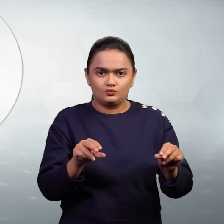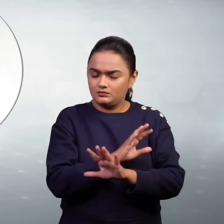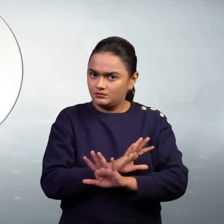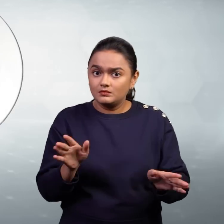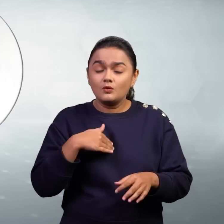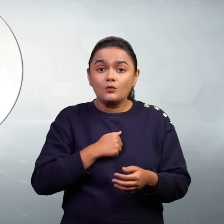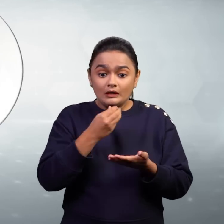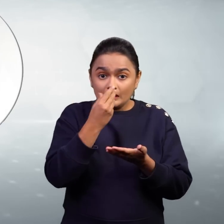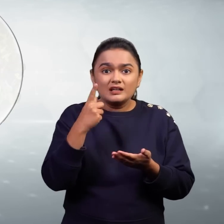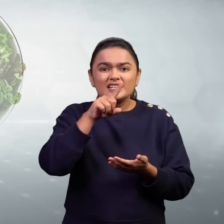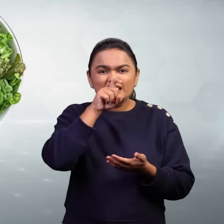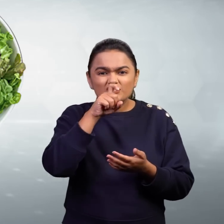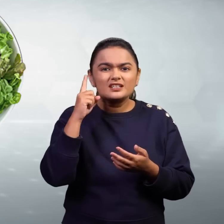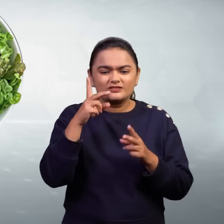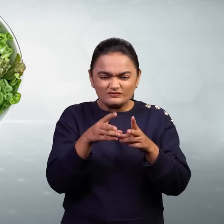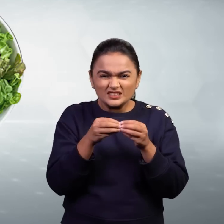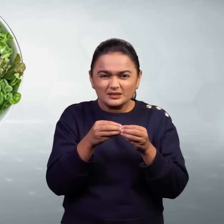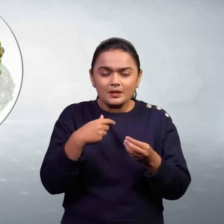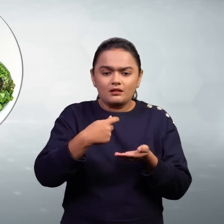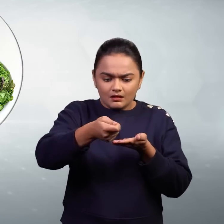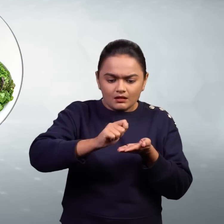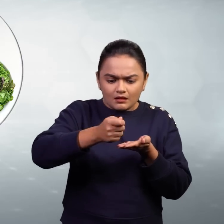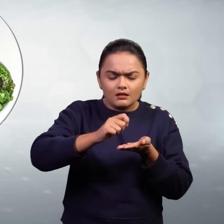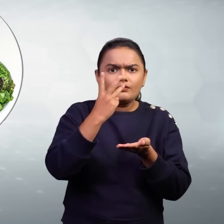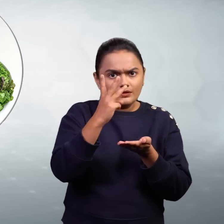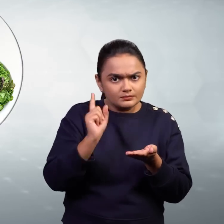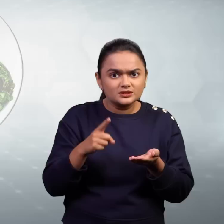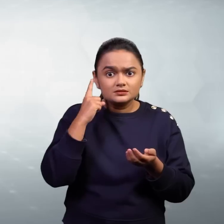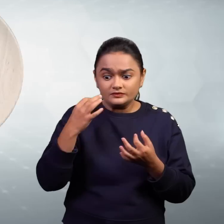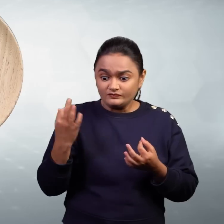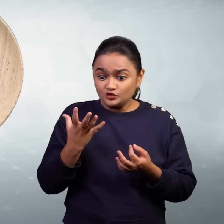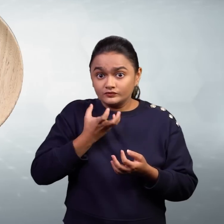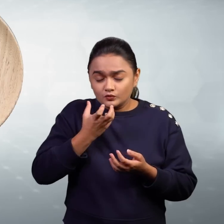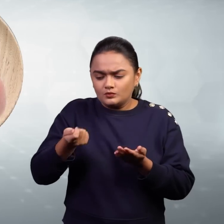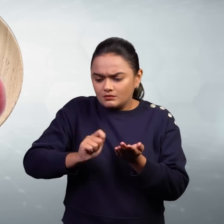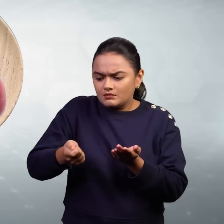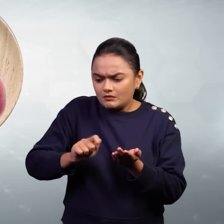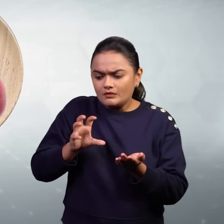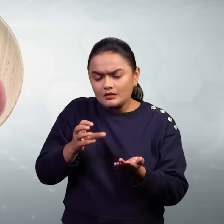Include three servings of green vegetables in your diet. Add three servings of fresh foods as well.